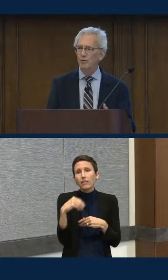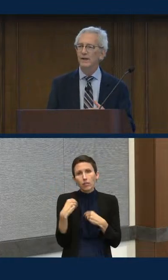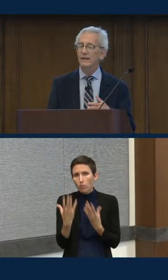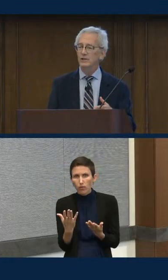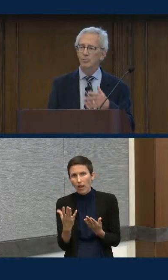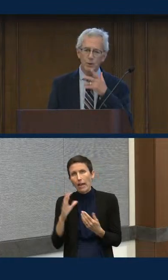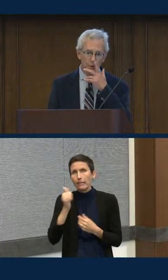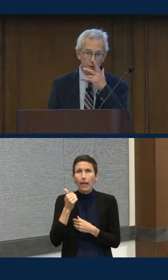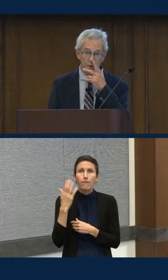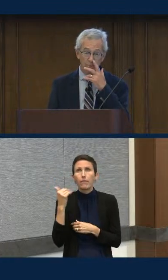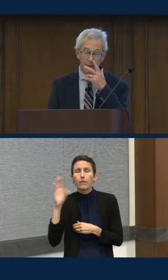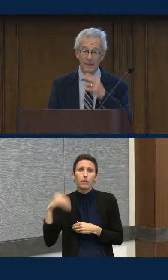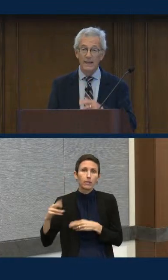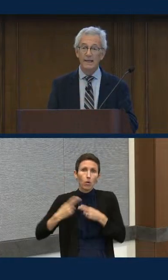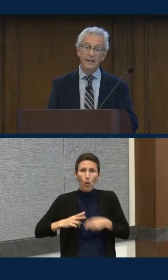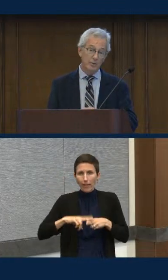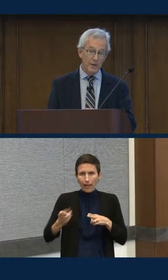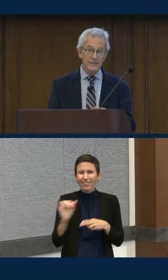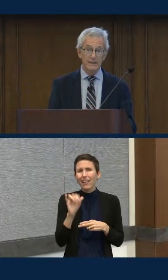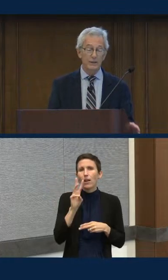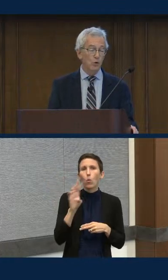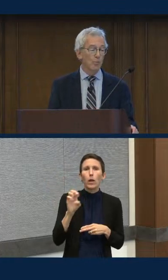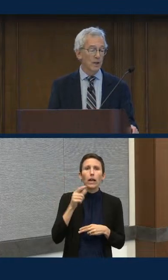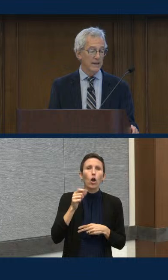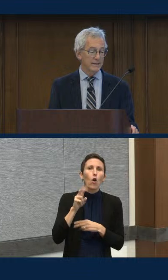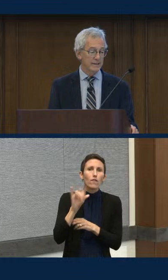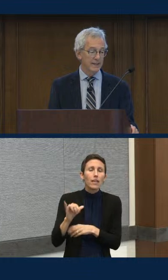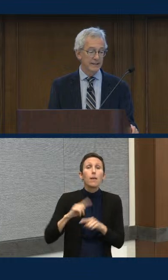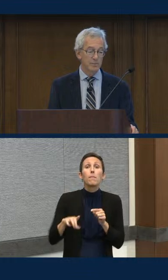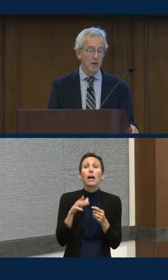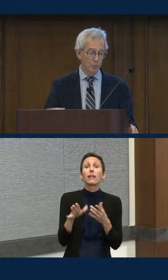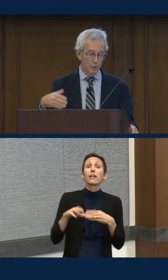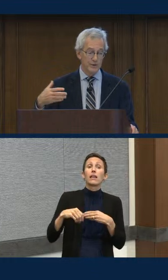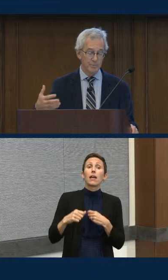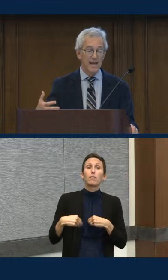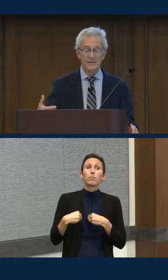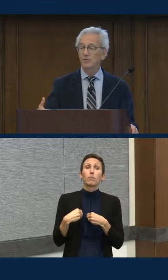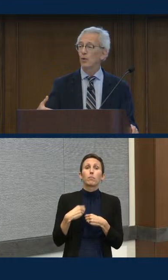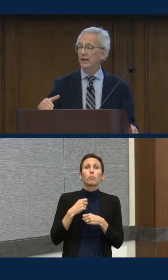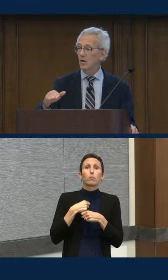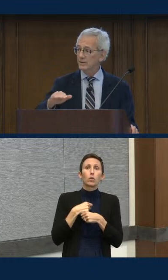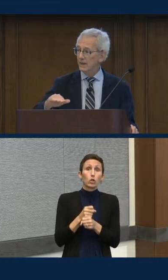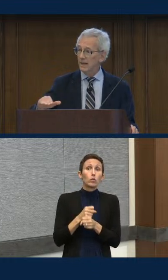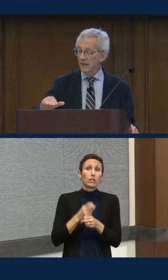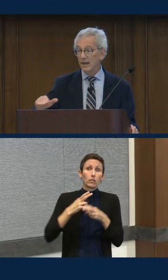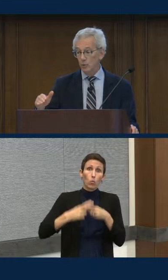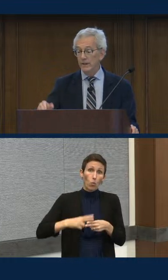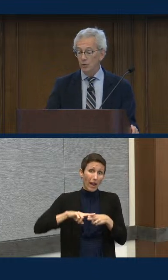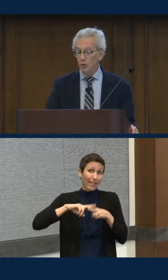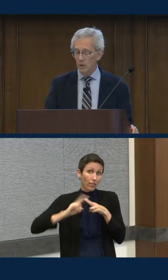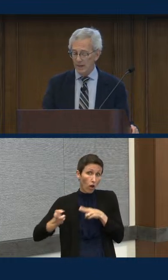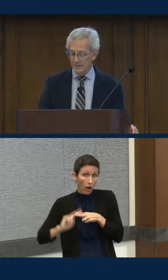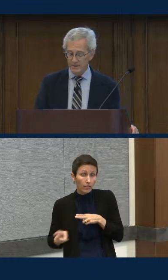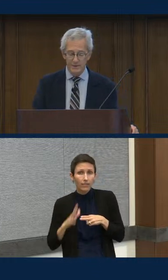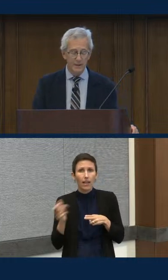and GLP1 drugs on the market and basically normalized and produces massive weight loss and really normalizes these